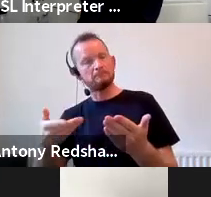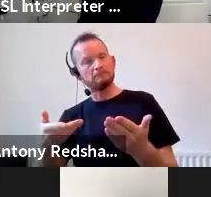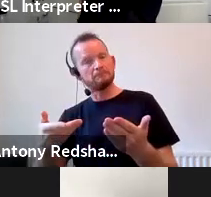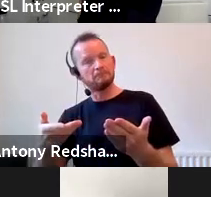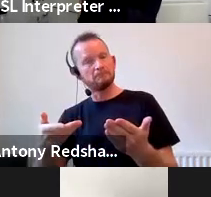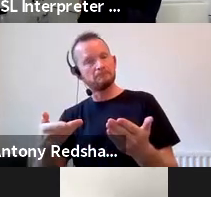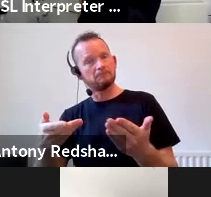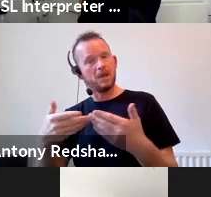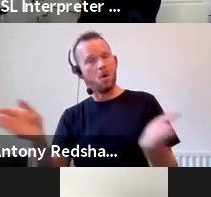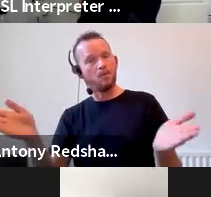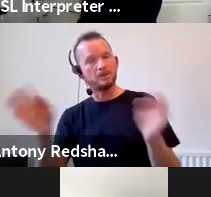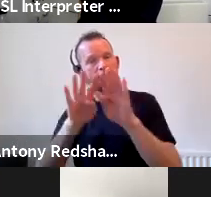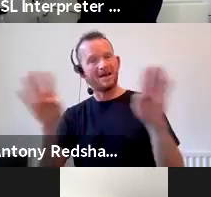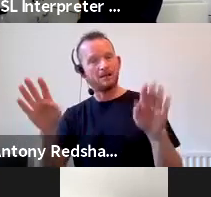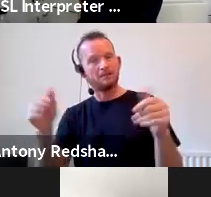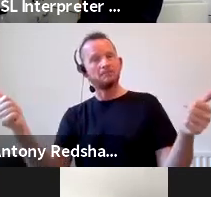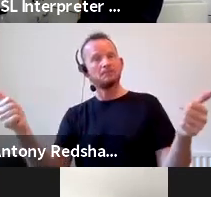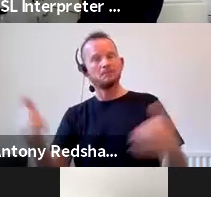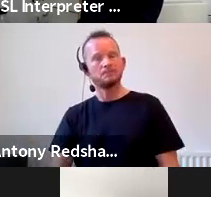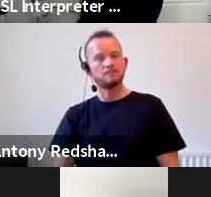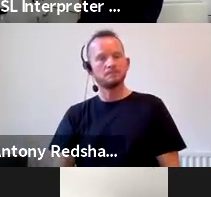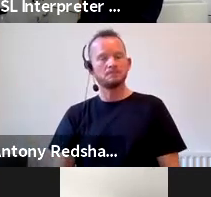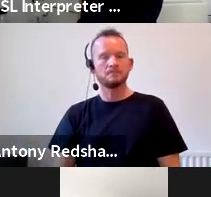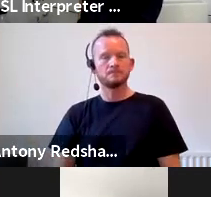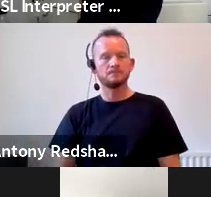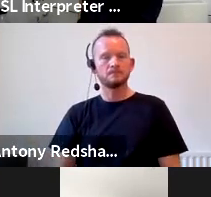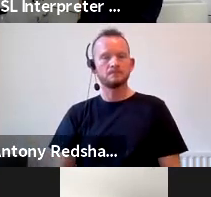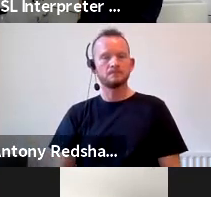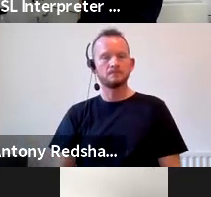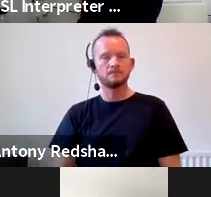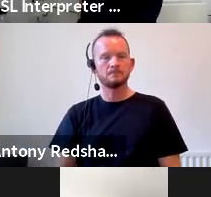So that's open to the panel.